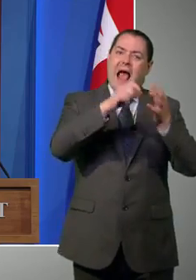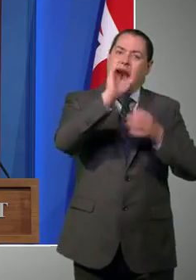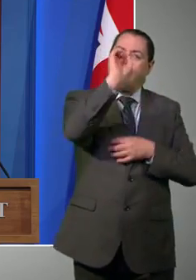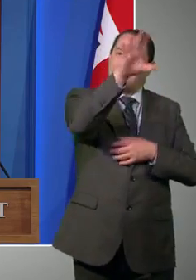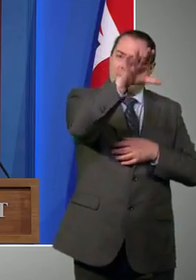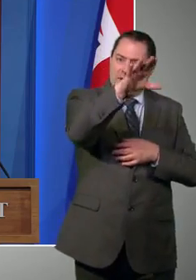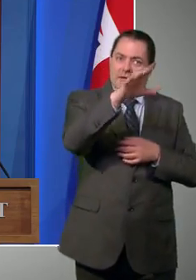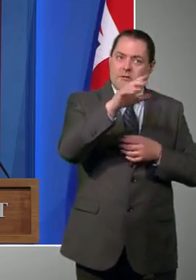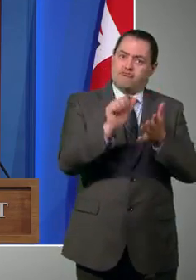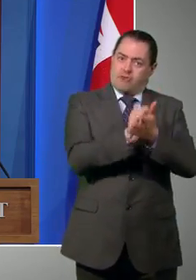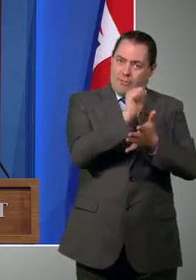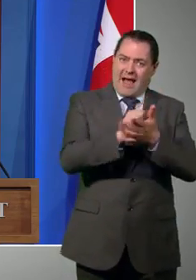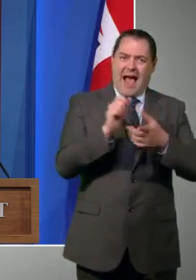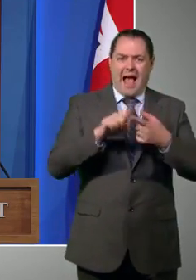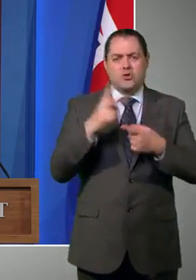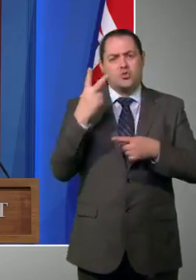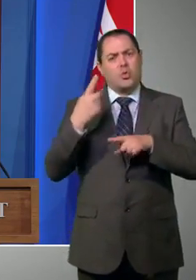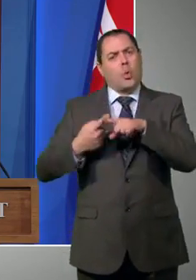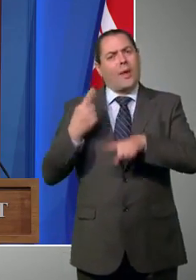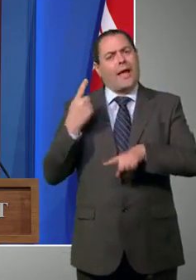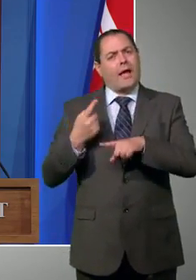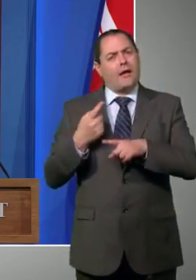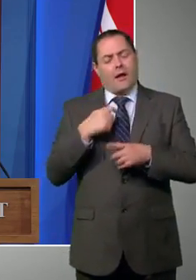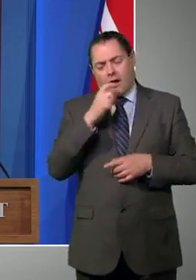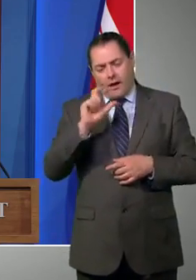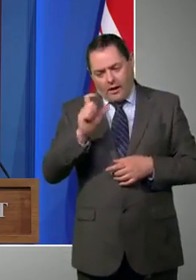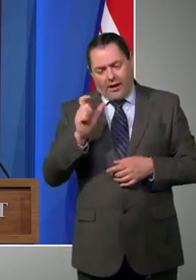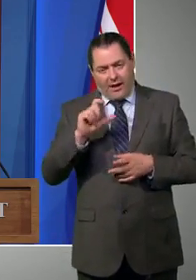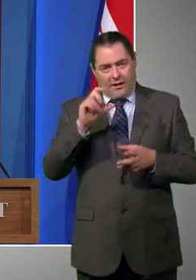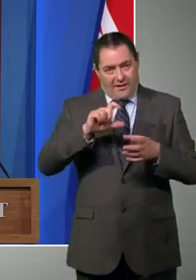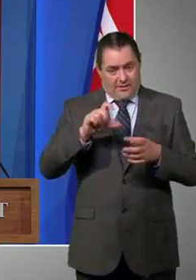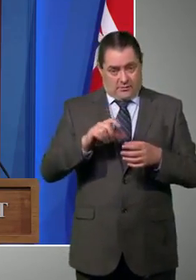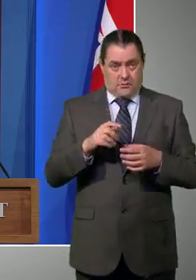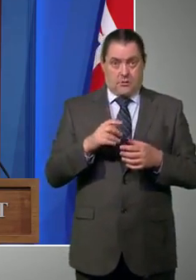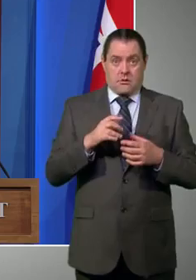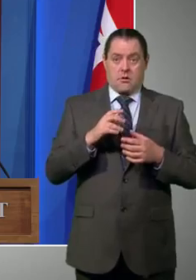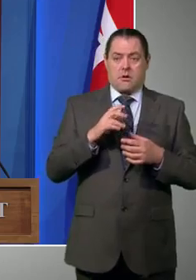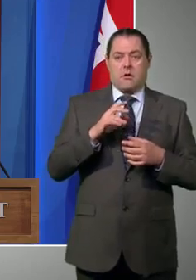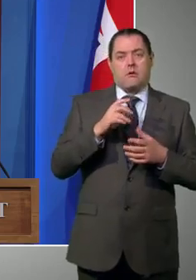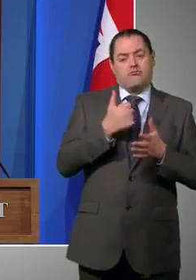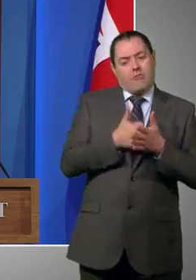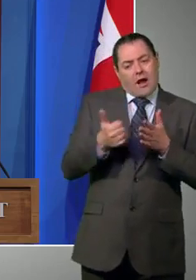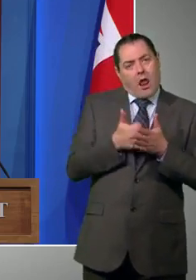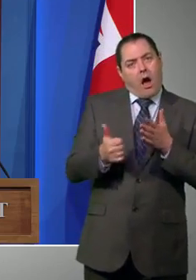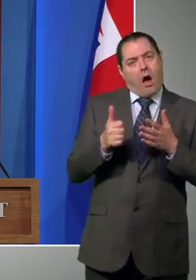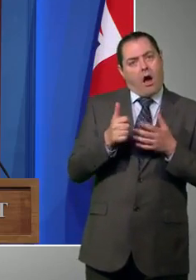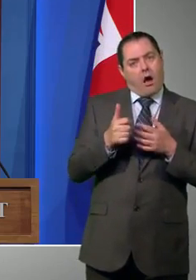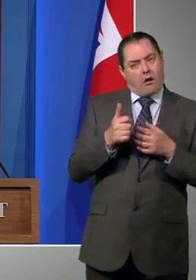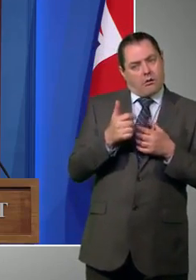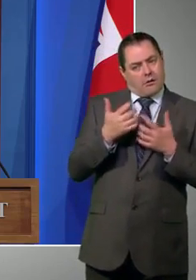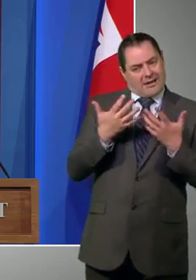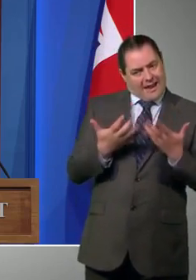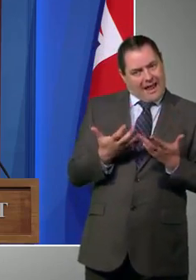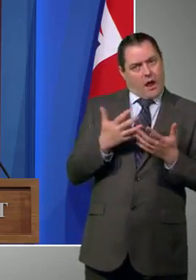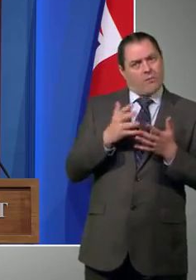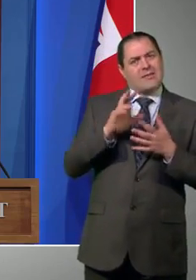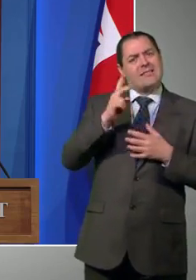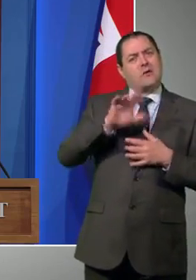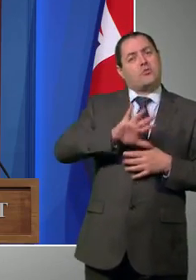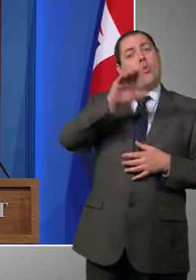if you look at the second wave, what you can see is that allows this regular testing means not only do we know if somebody